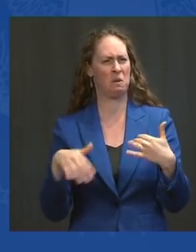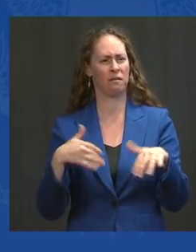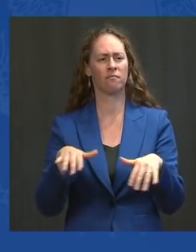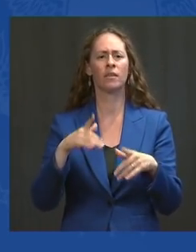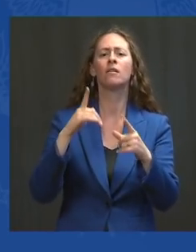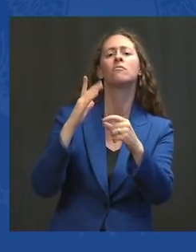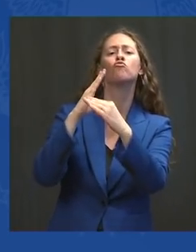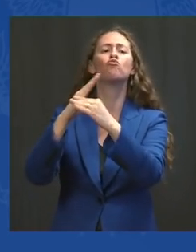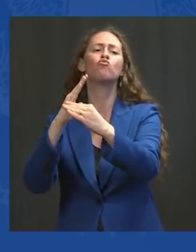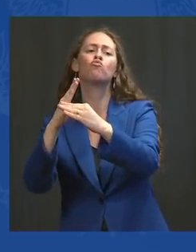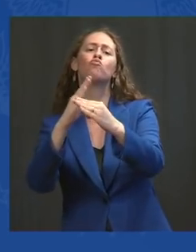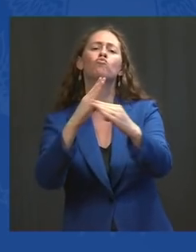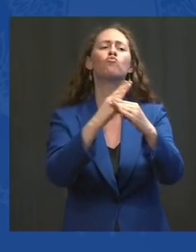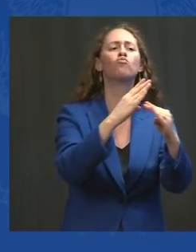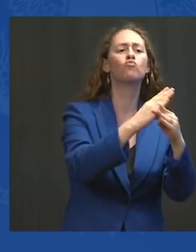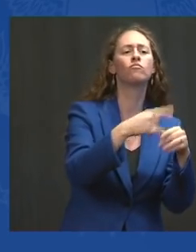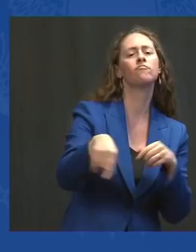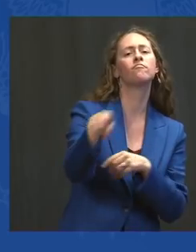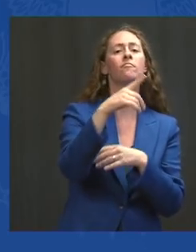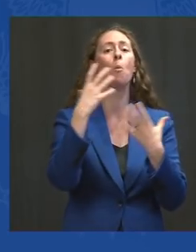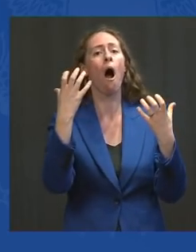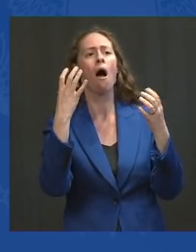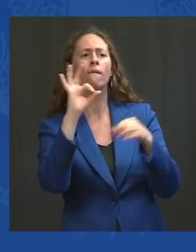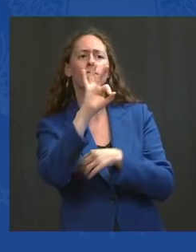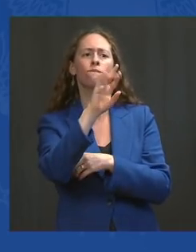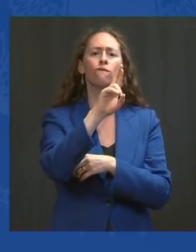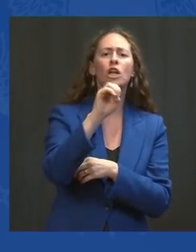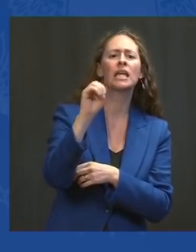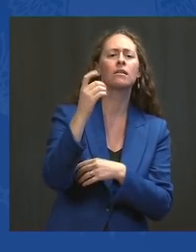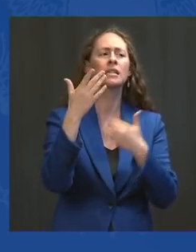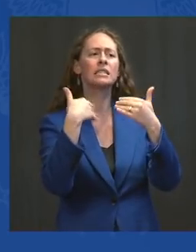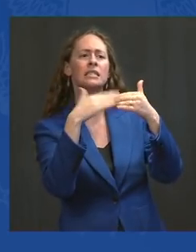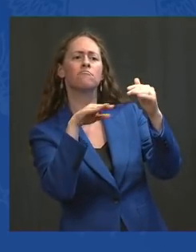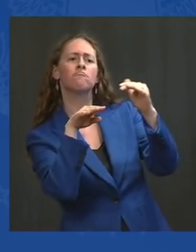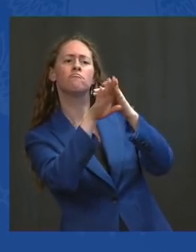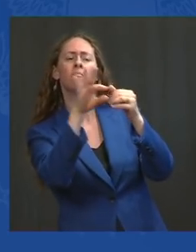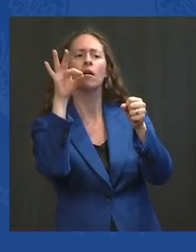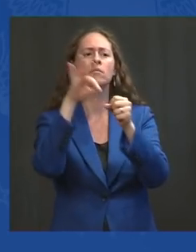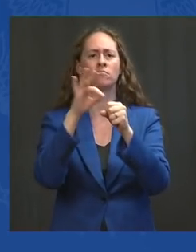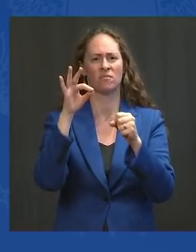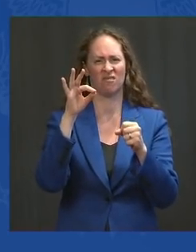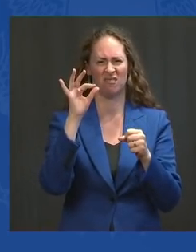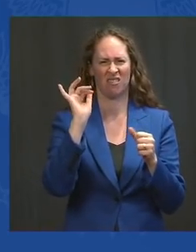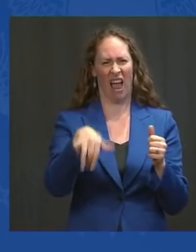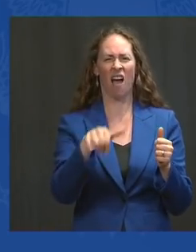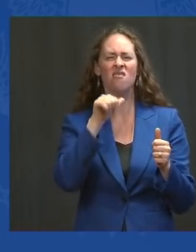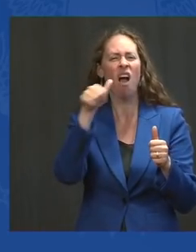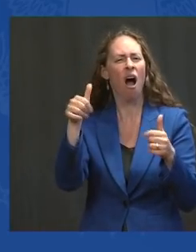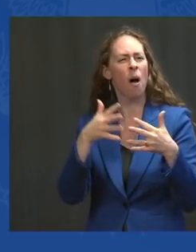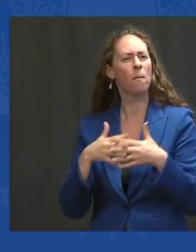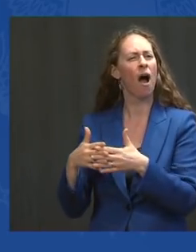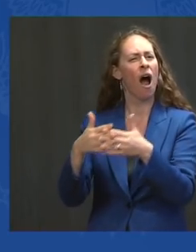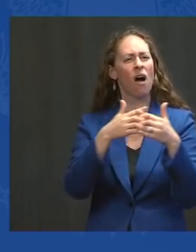is the most un-American thing that any of us can imagine, the most undemocratic, the most unpatriotic,